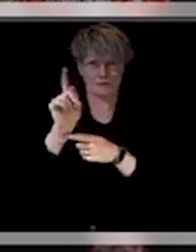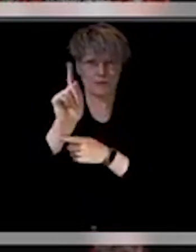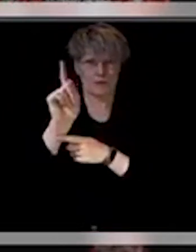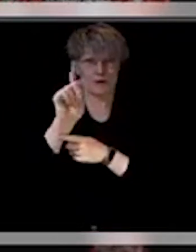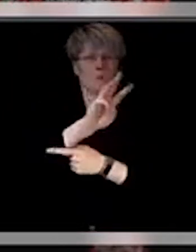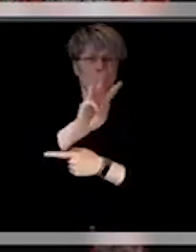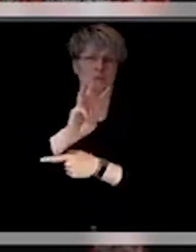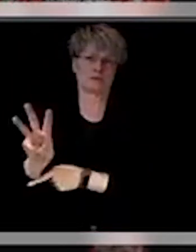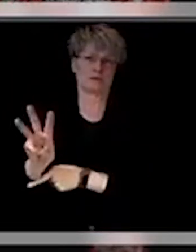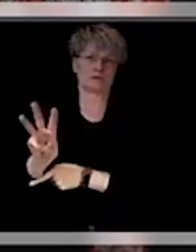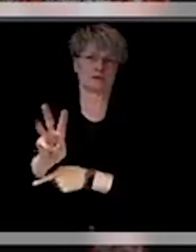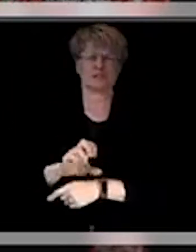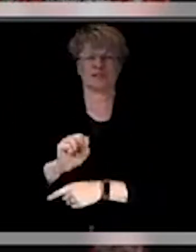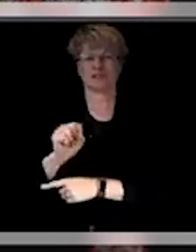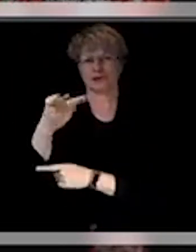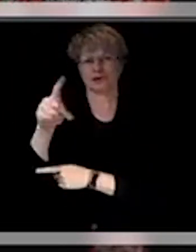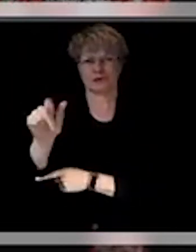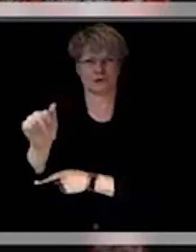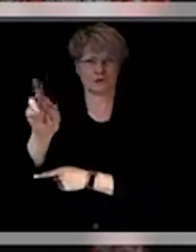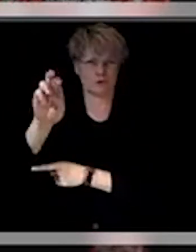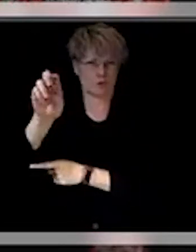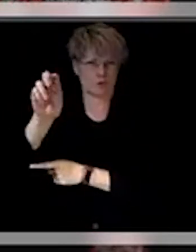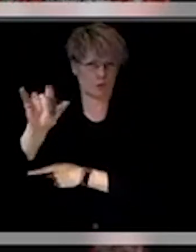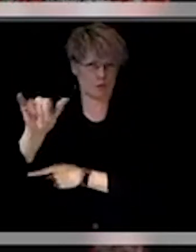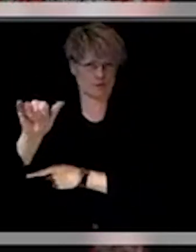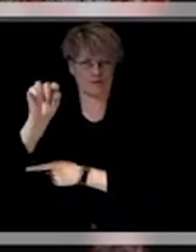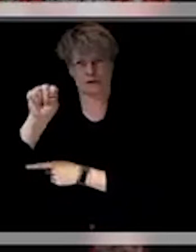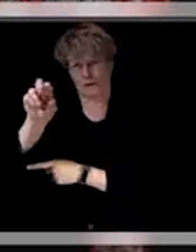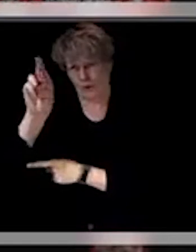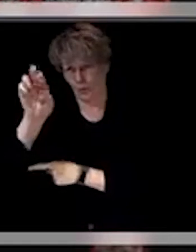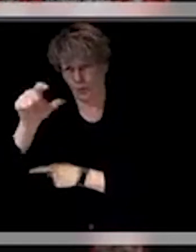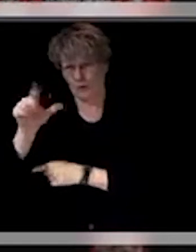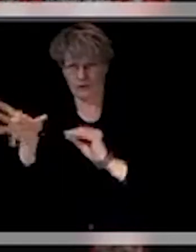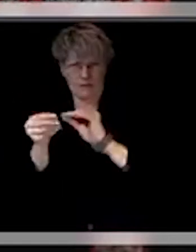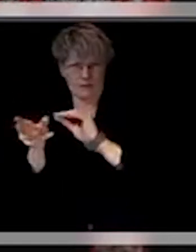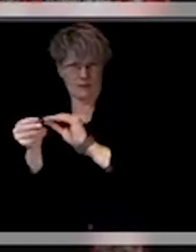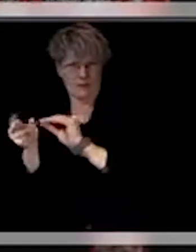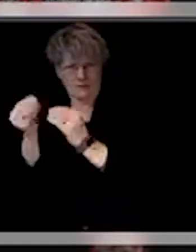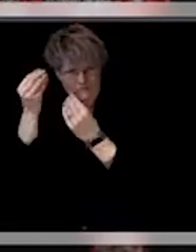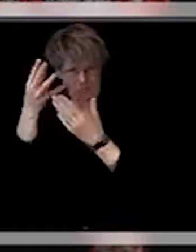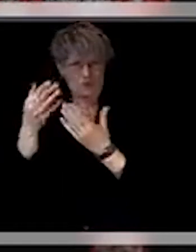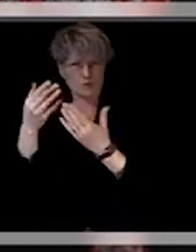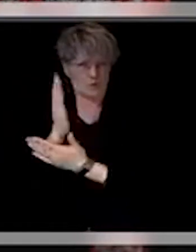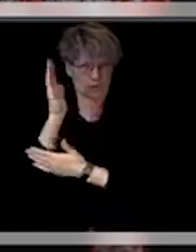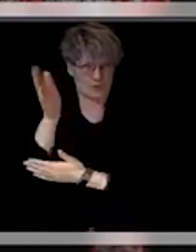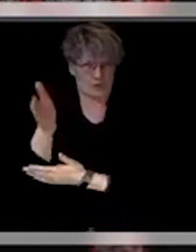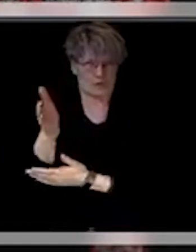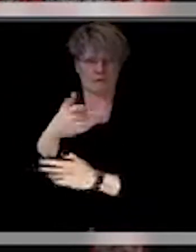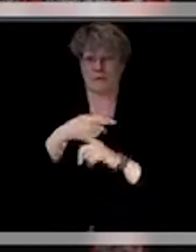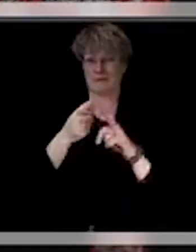I would just to share with you my look at our data just this morning. So, I have about